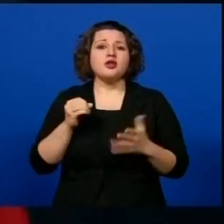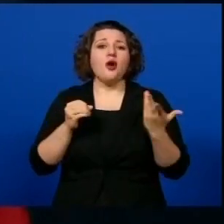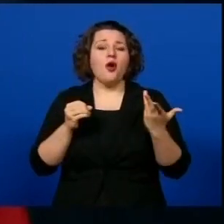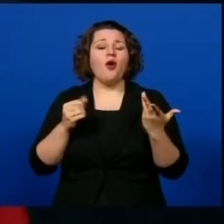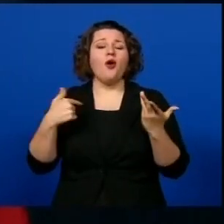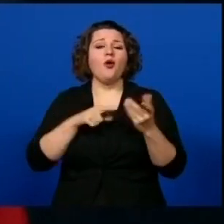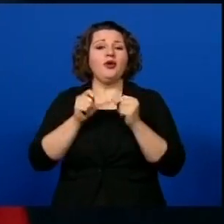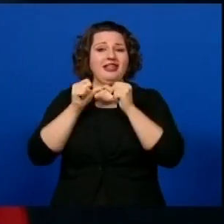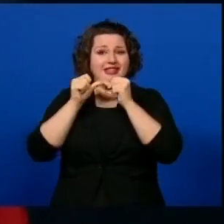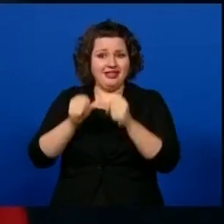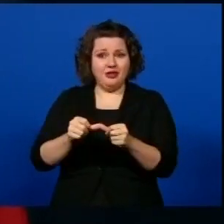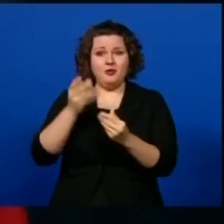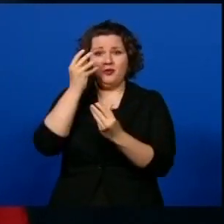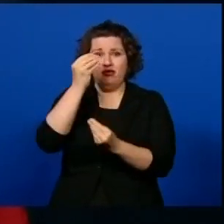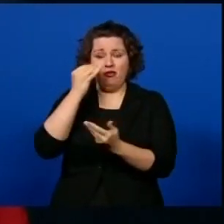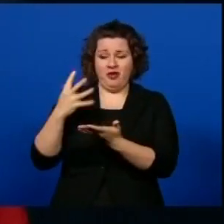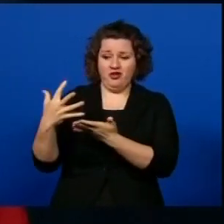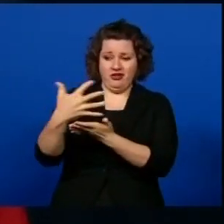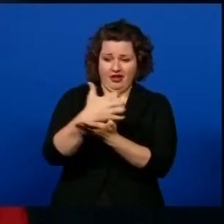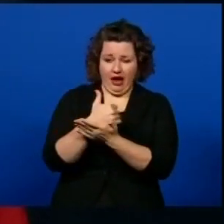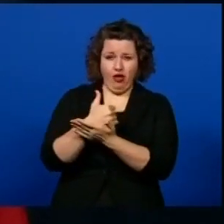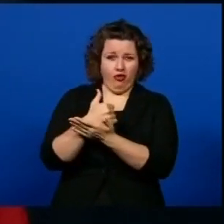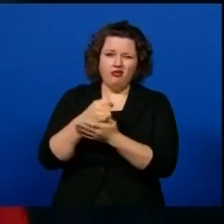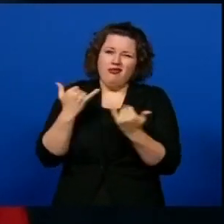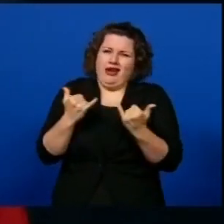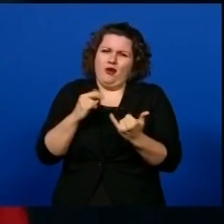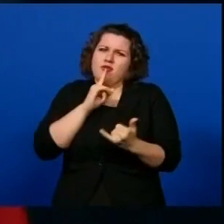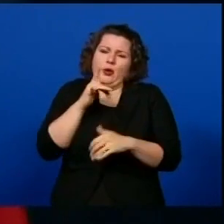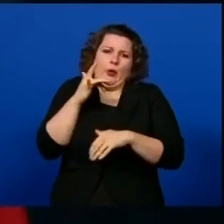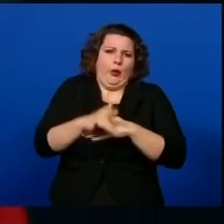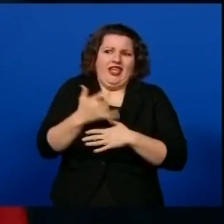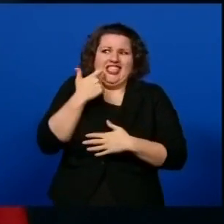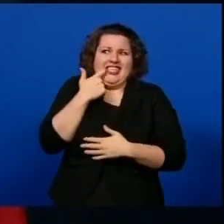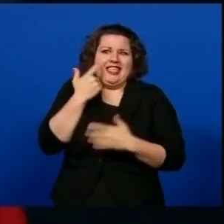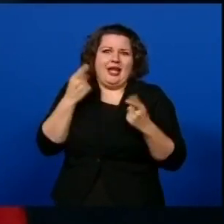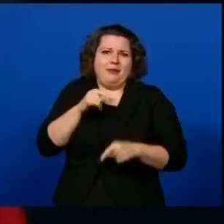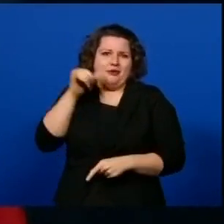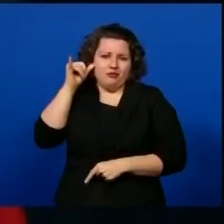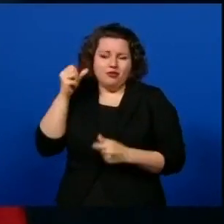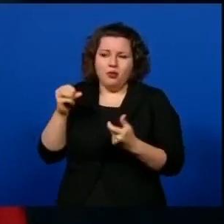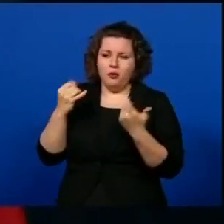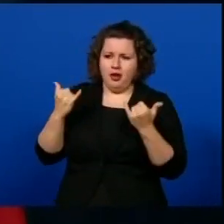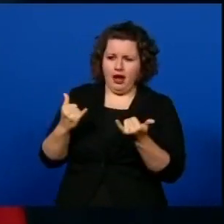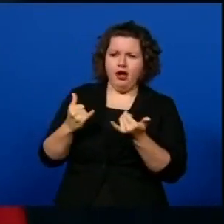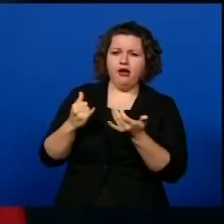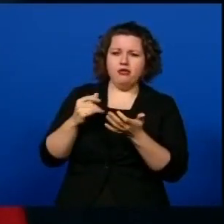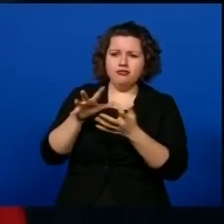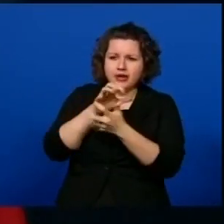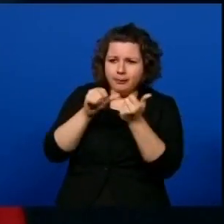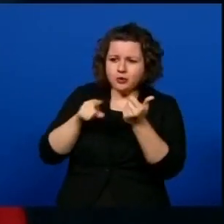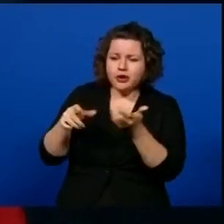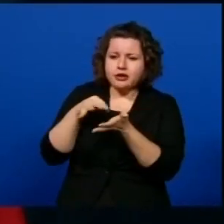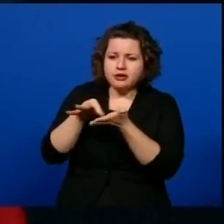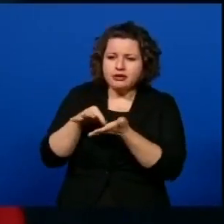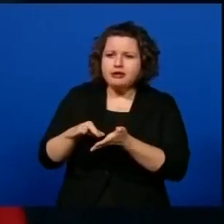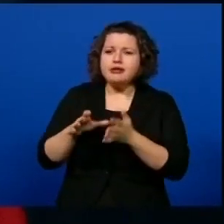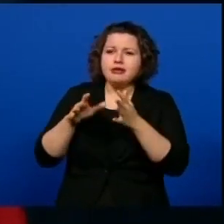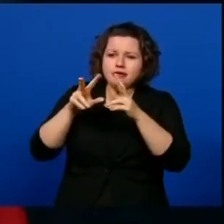it's very early will be considering all those things and what programs that Iowa can apply for. And knowing the governor she's going